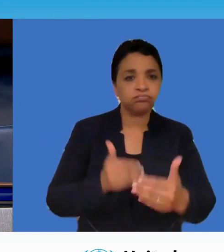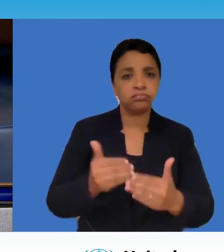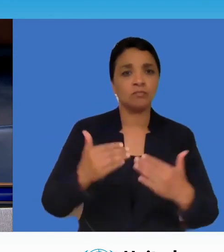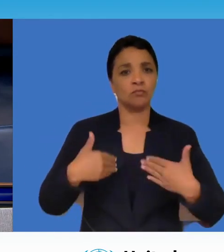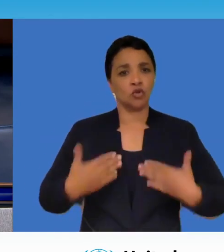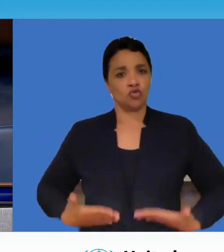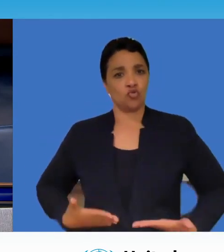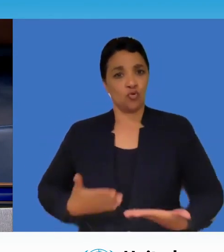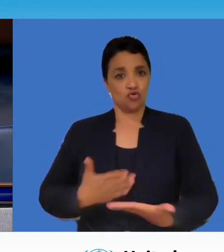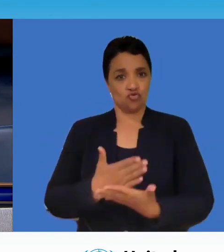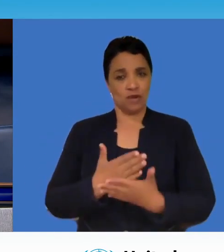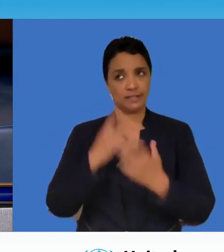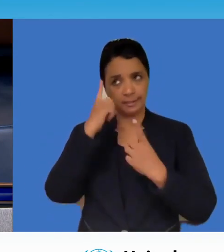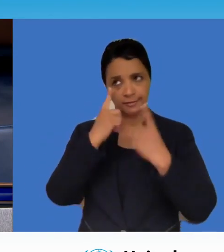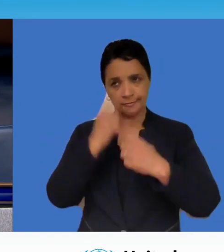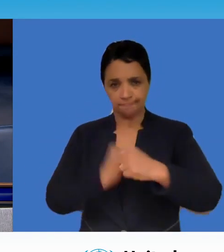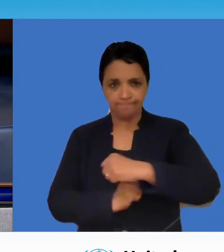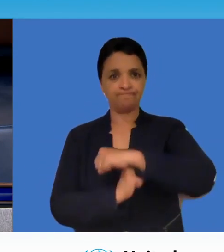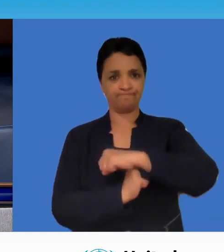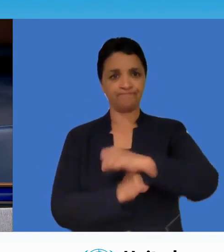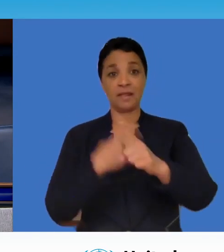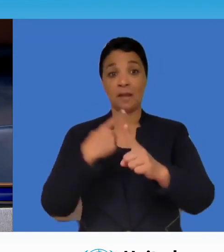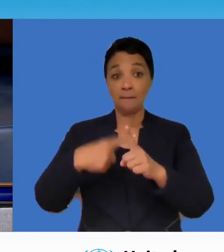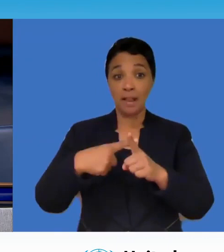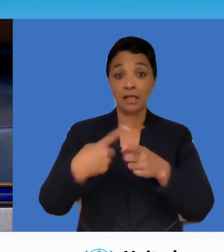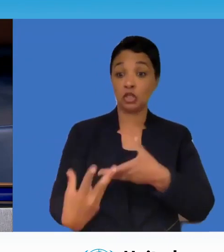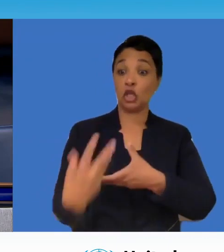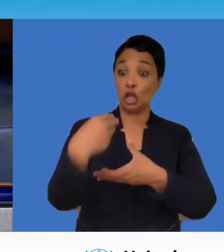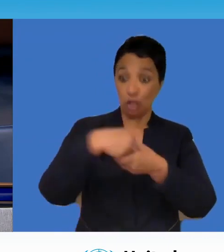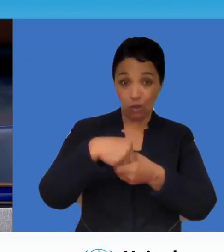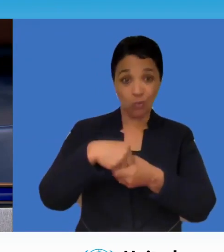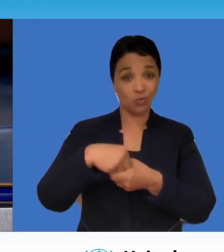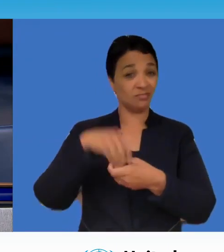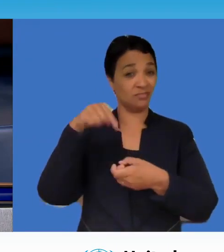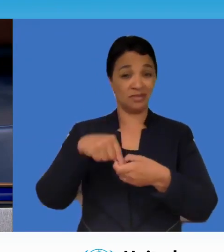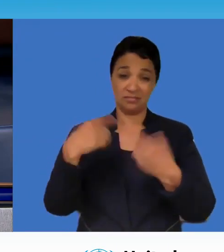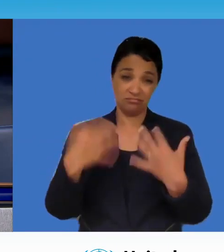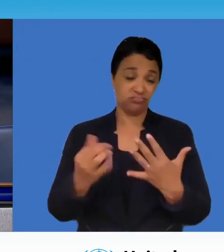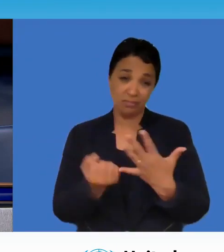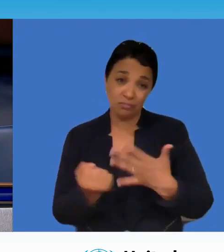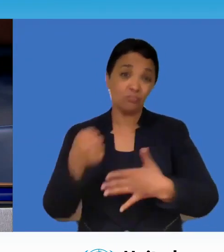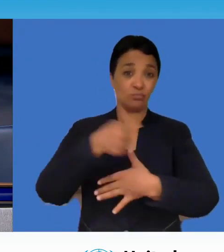and inclusion in this regard is of great importance the government of the Republic